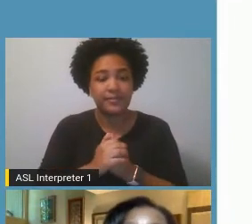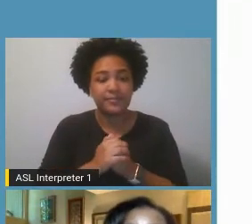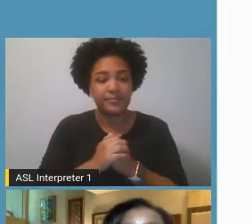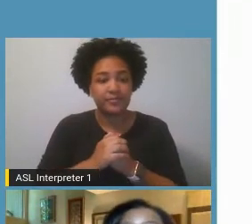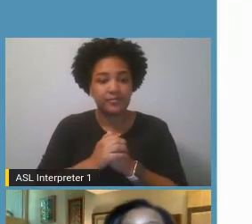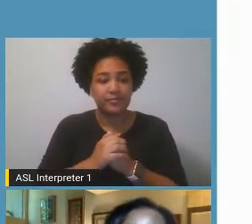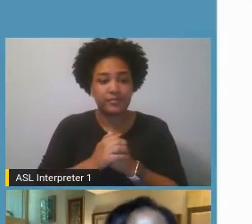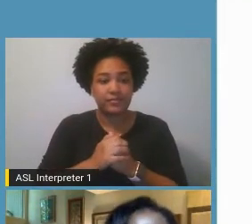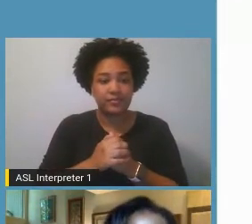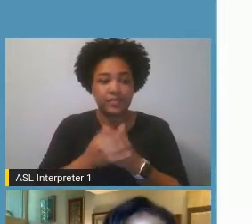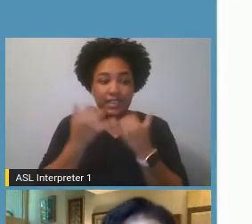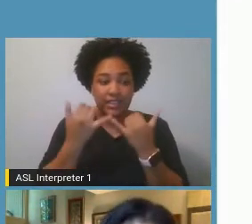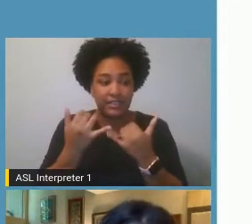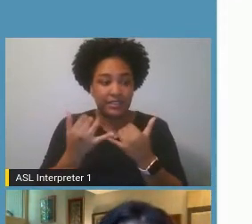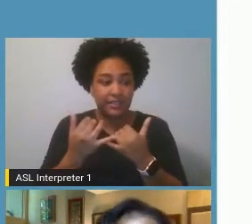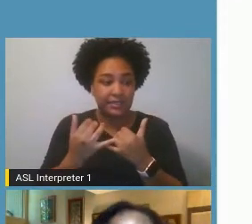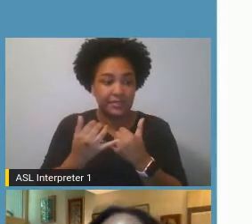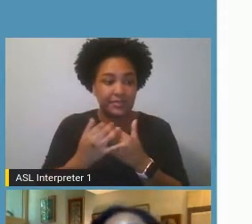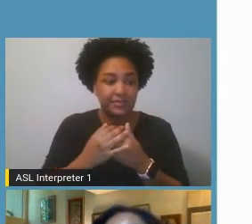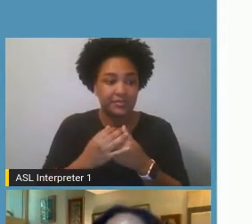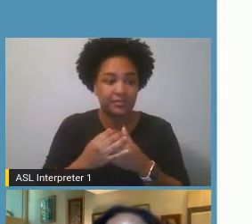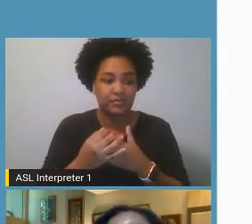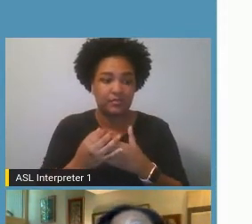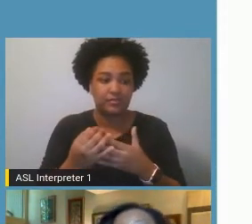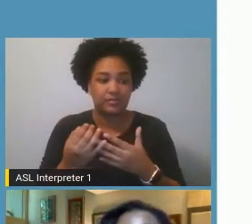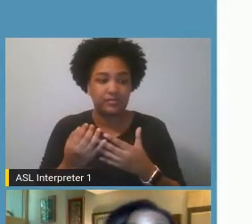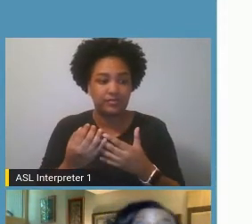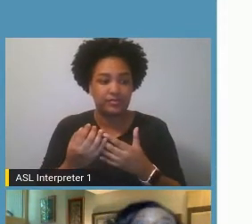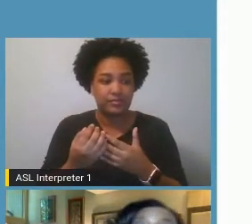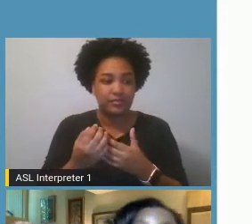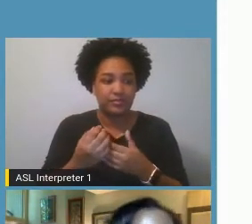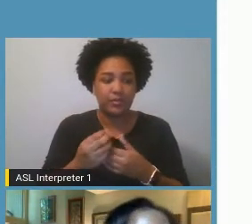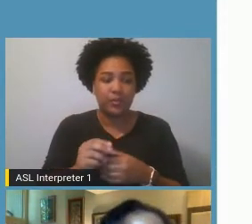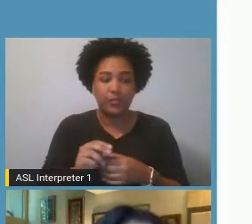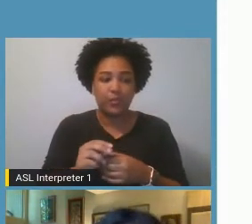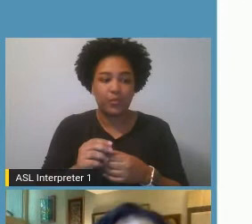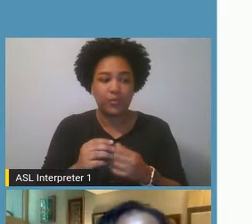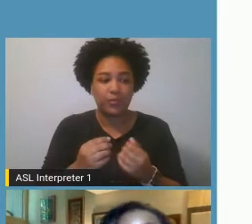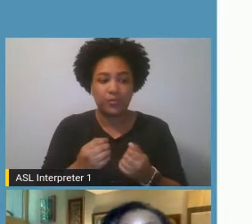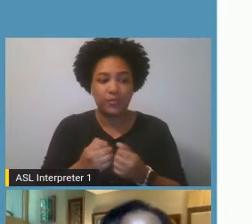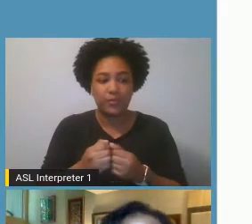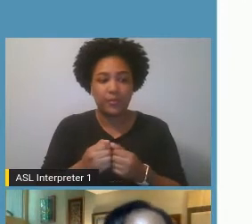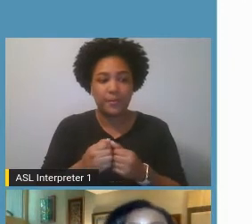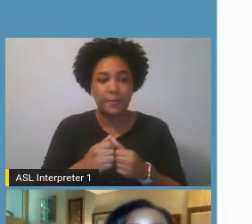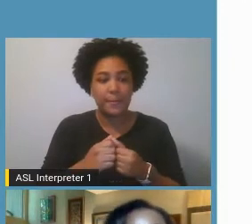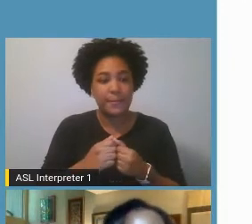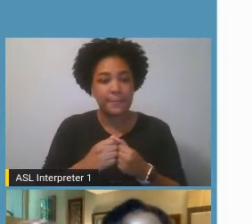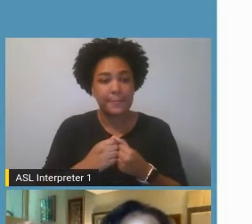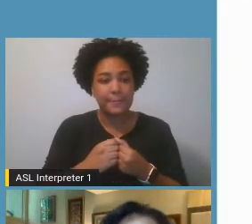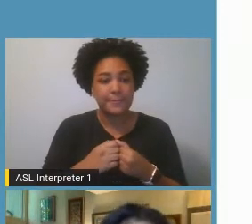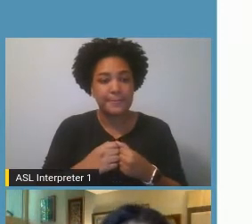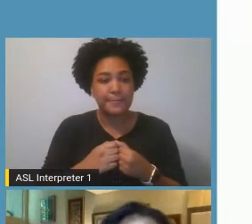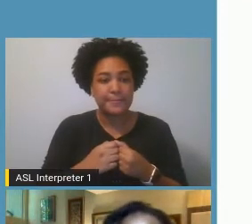initiative, an international, and - excuse me - organic initiative that is about research